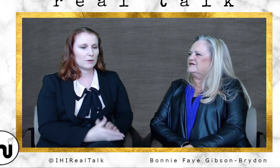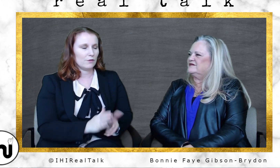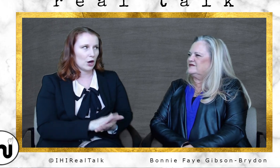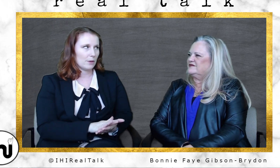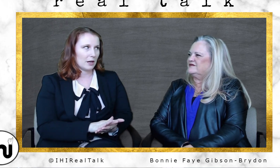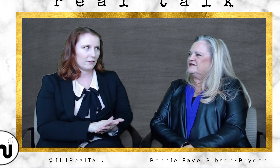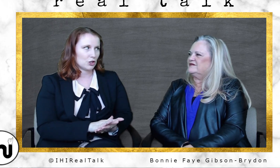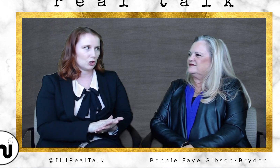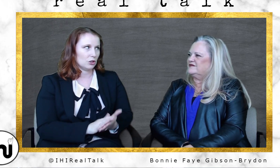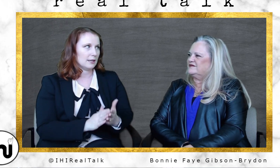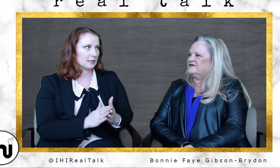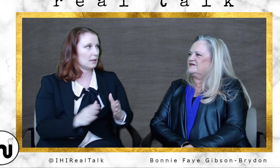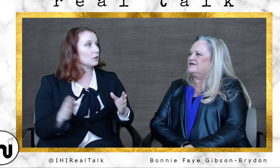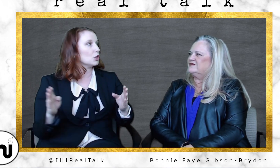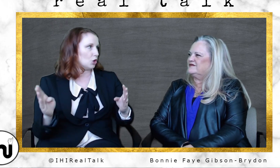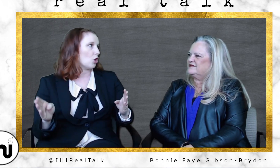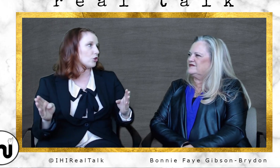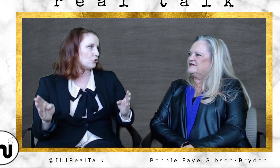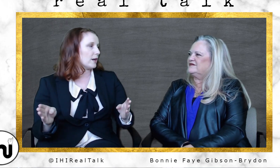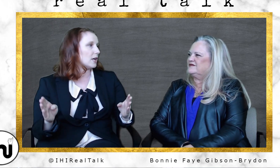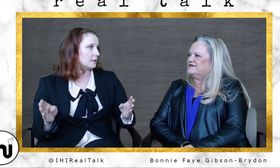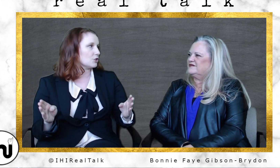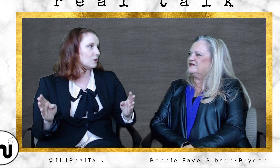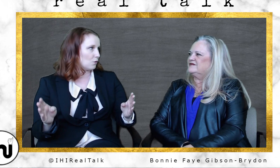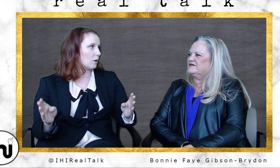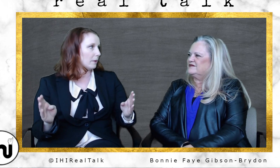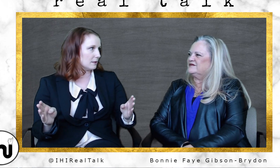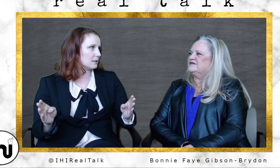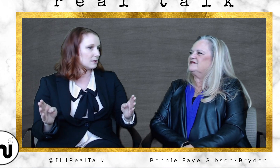very beneficial in a little longer training such as four months instead of